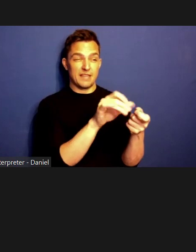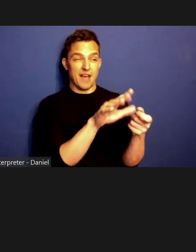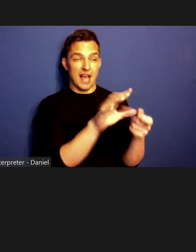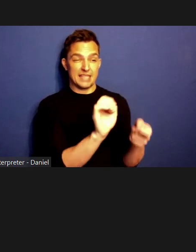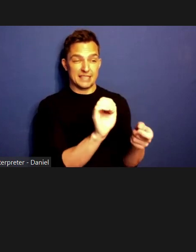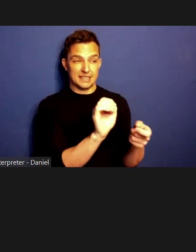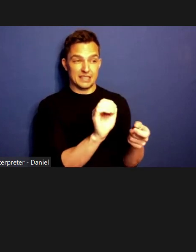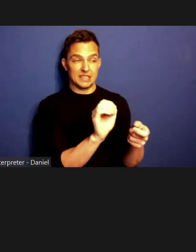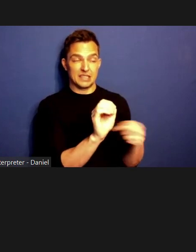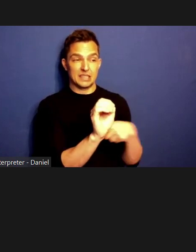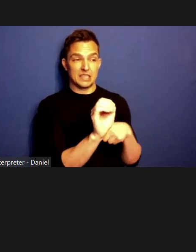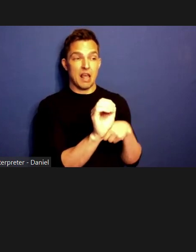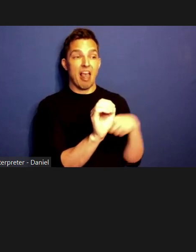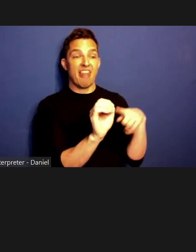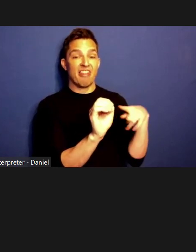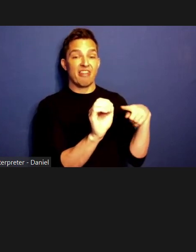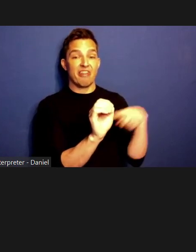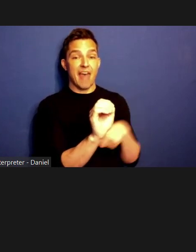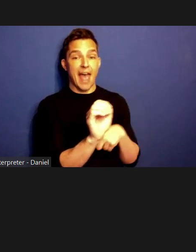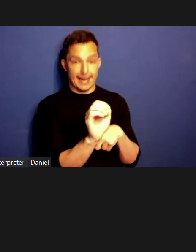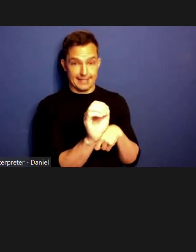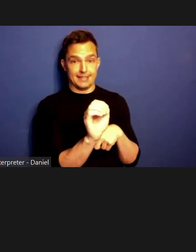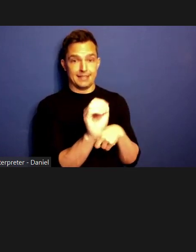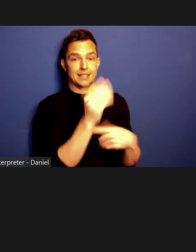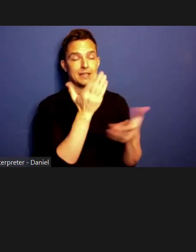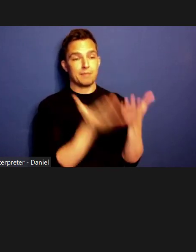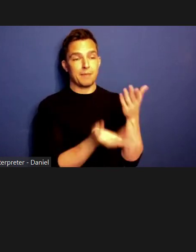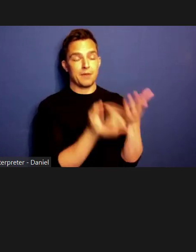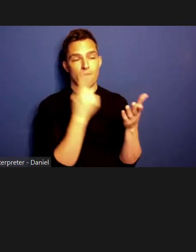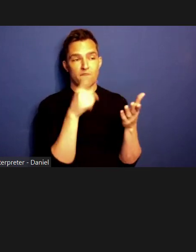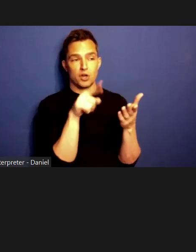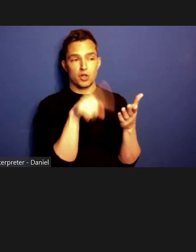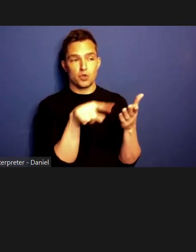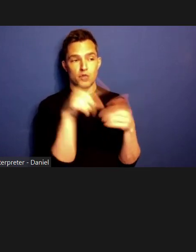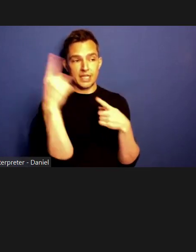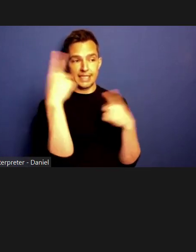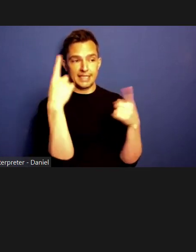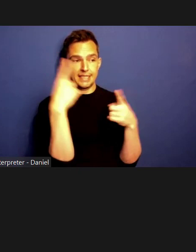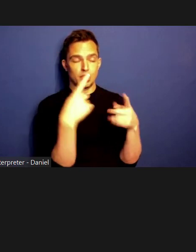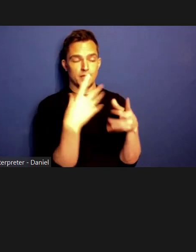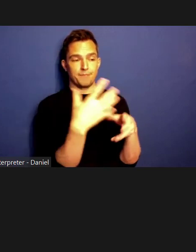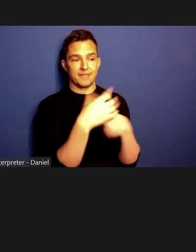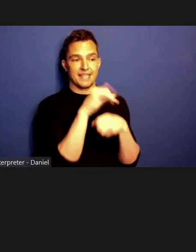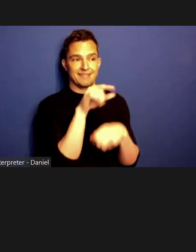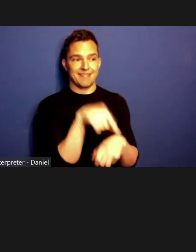for you to consider getting as far as that brand of equipment and give that a try.